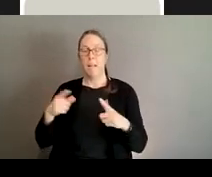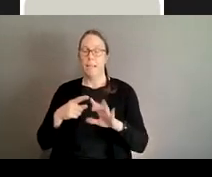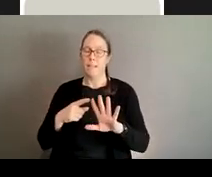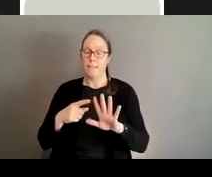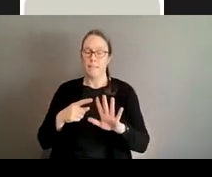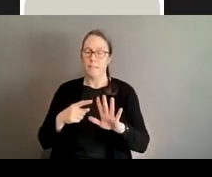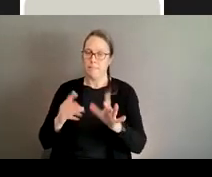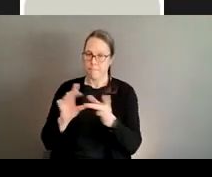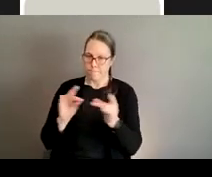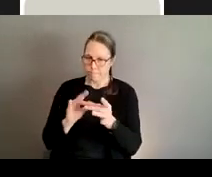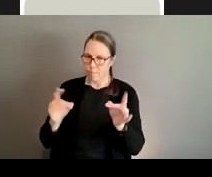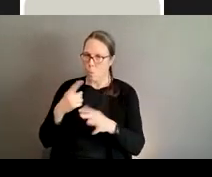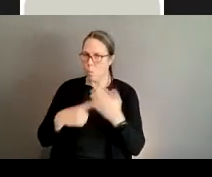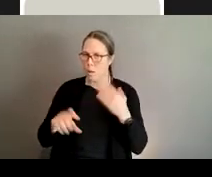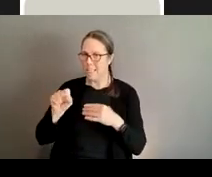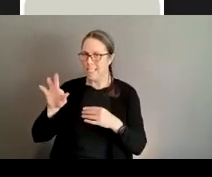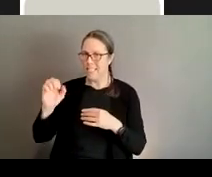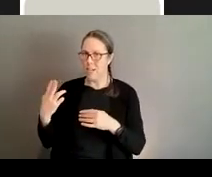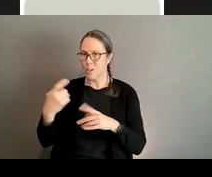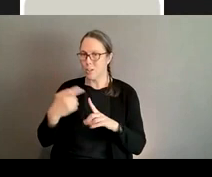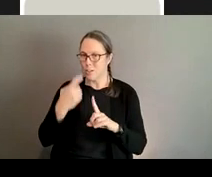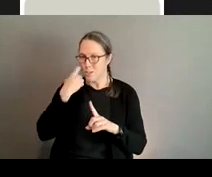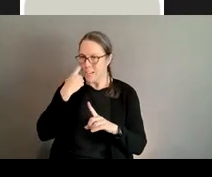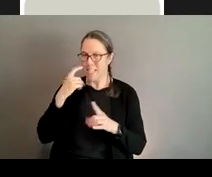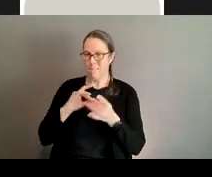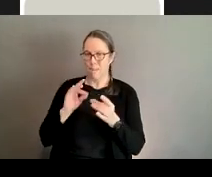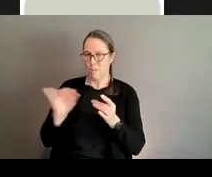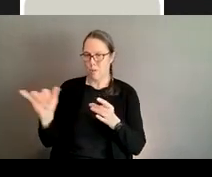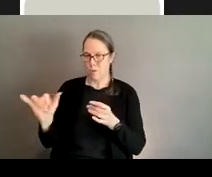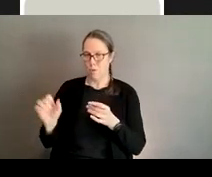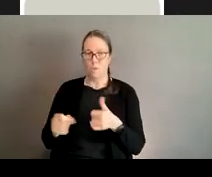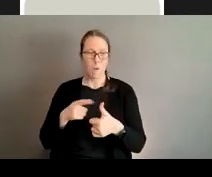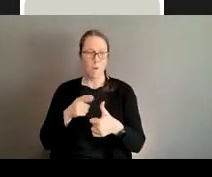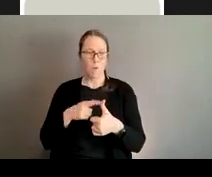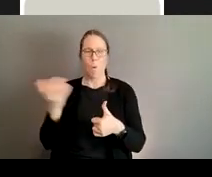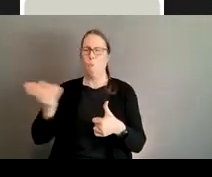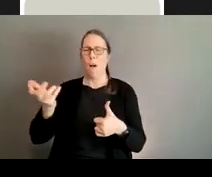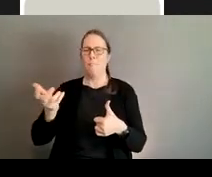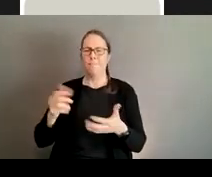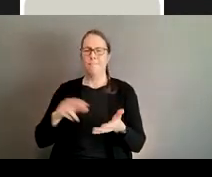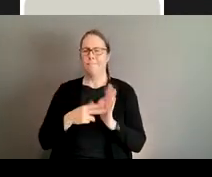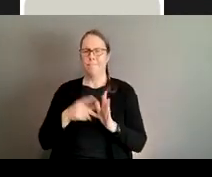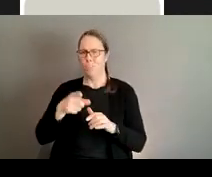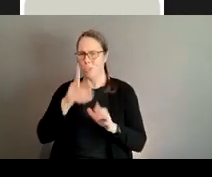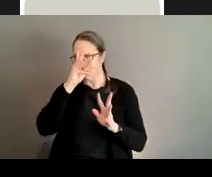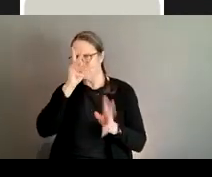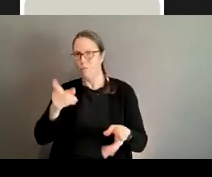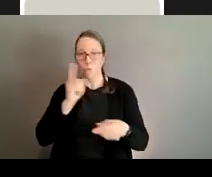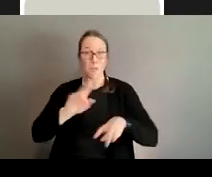what Sarah just said as well. So what are you coming up with as a title? What's a brief